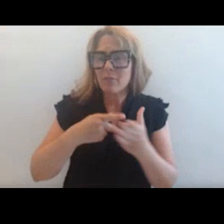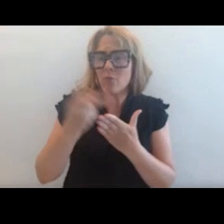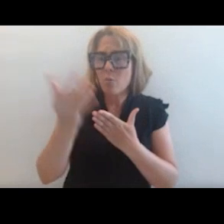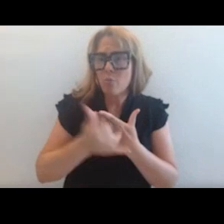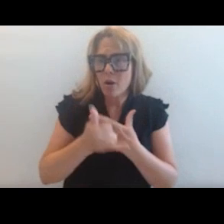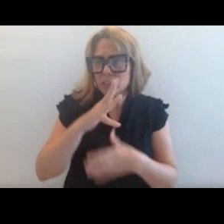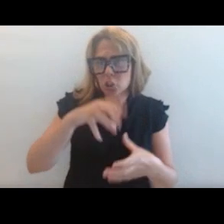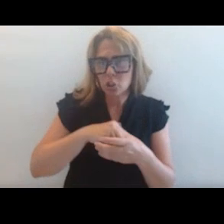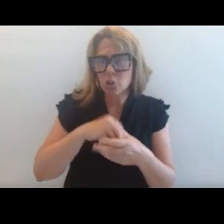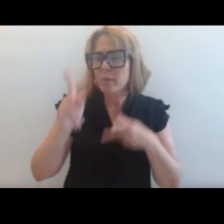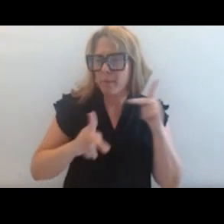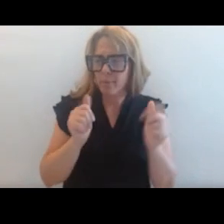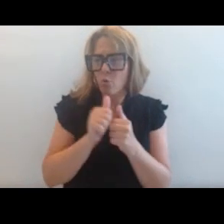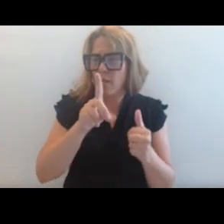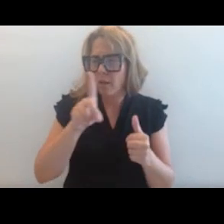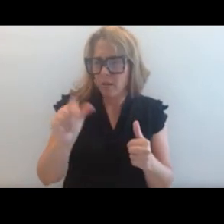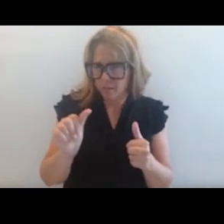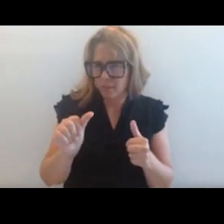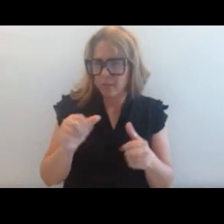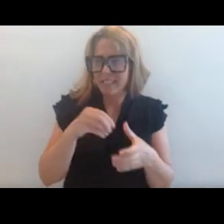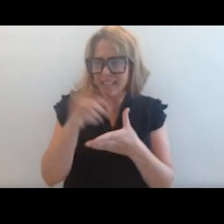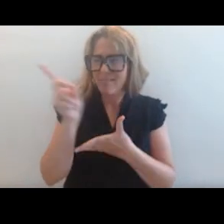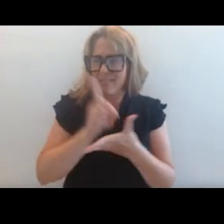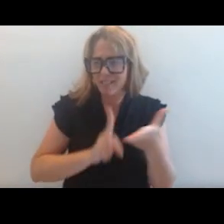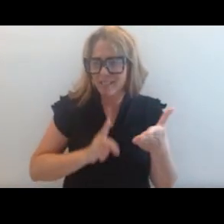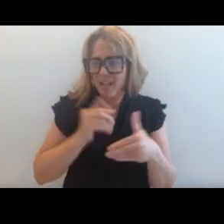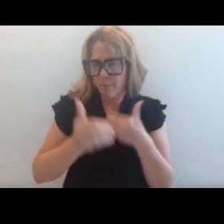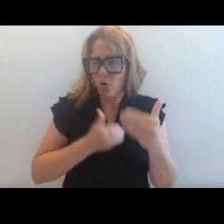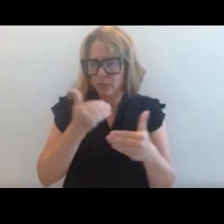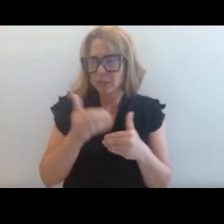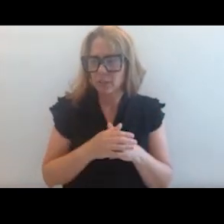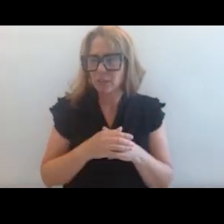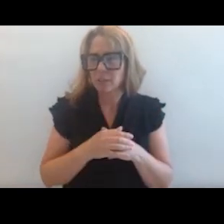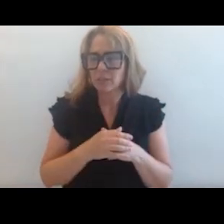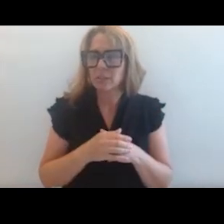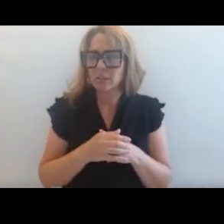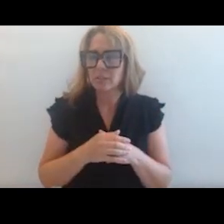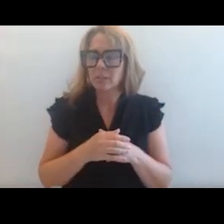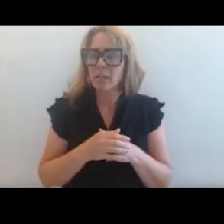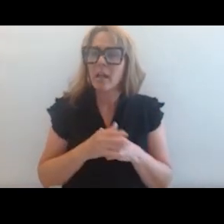include people with disabilities in the design process. Their insights make your